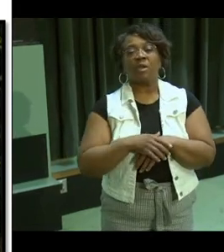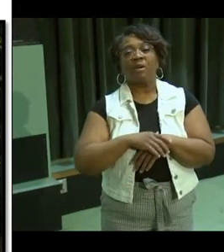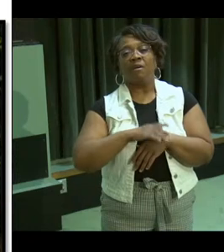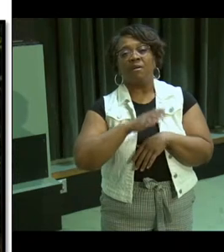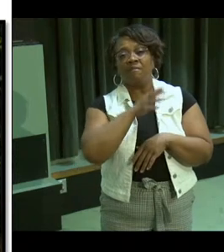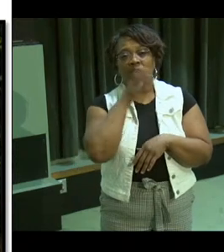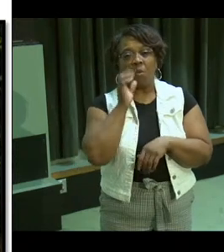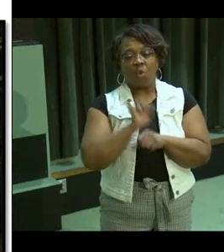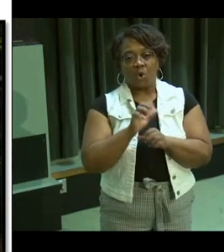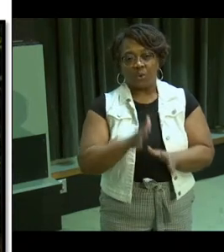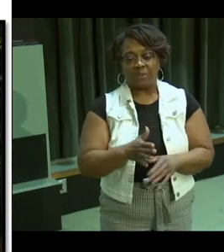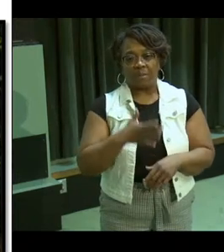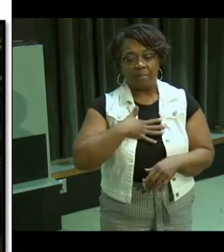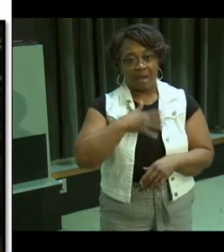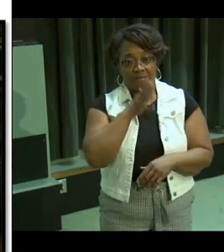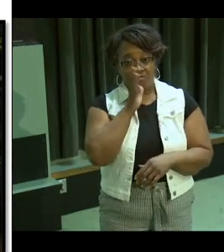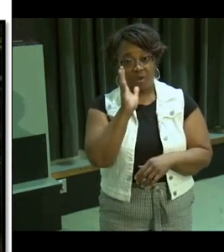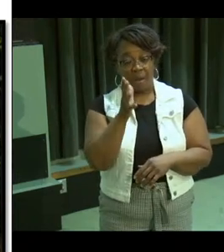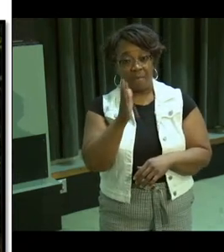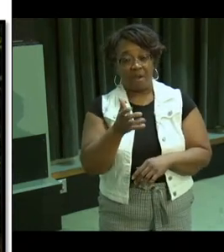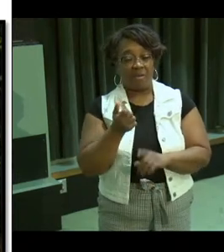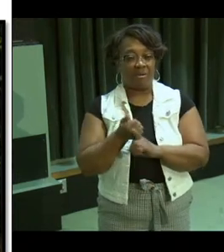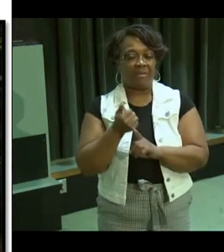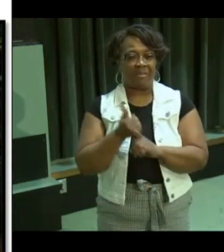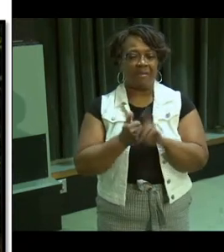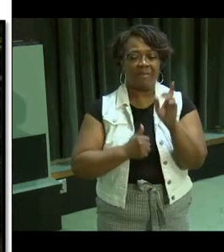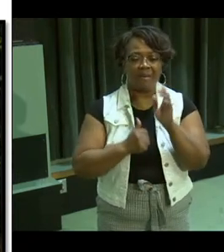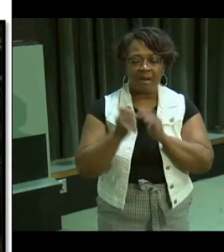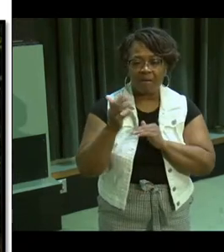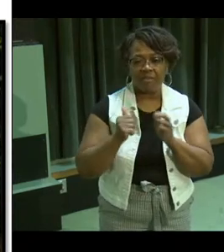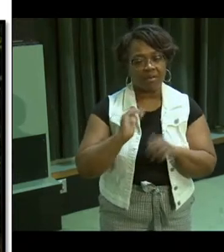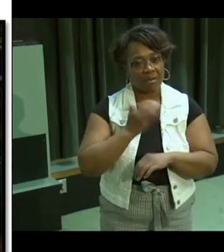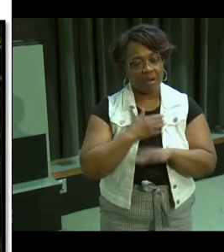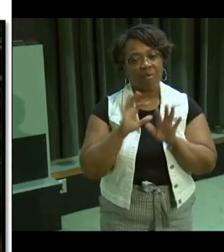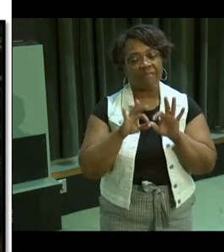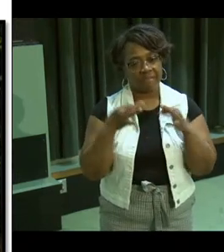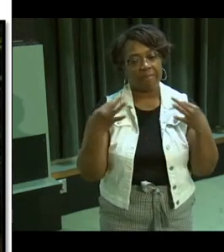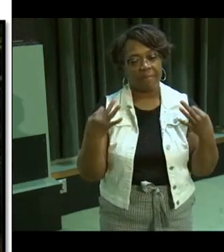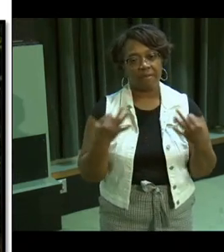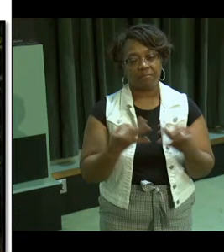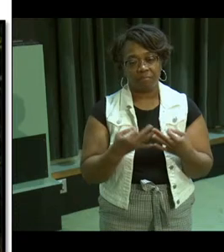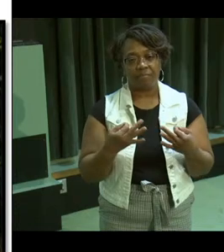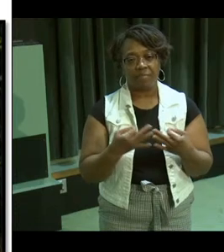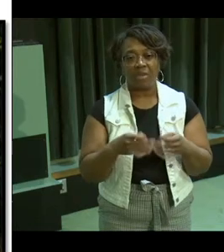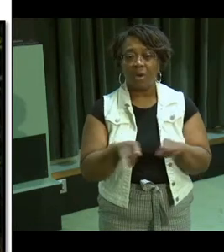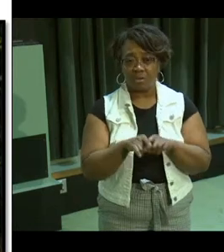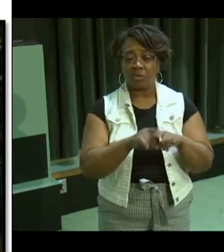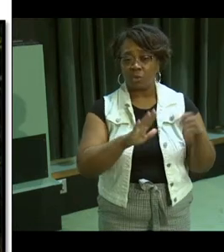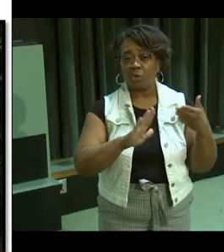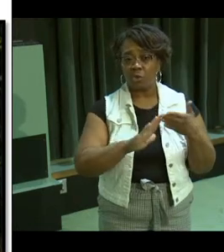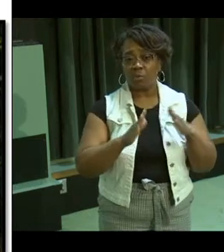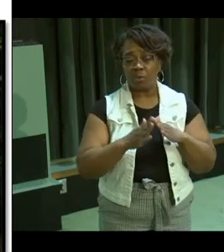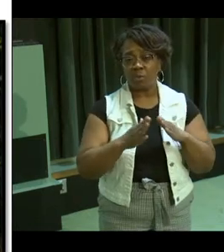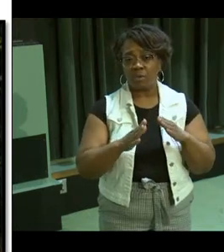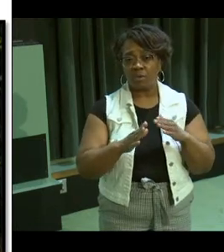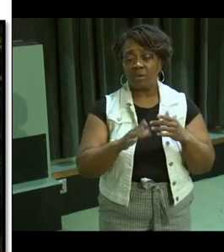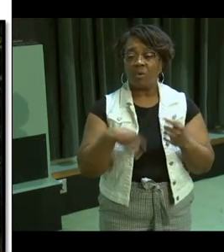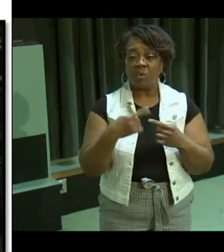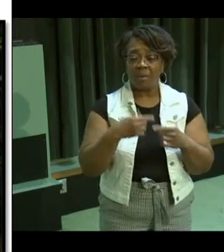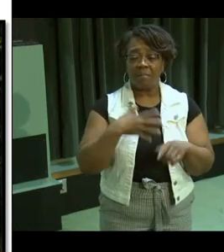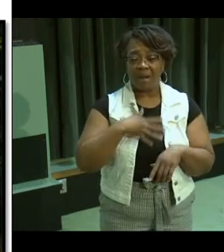my grandmother who comforted,